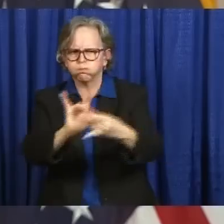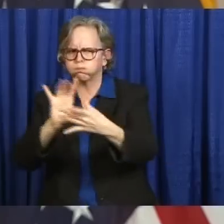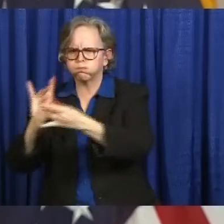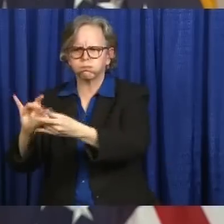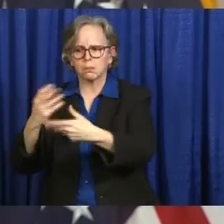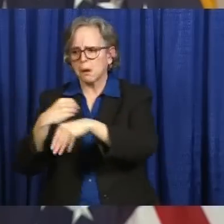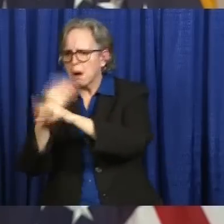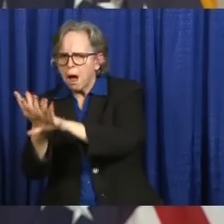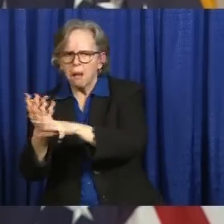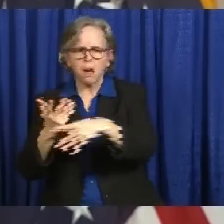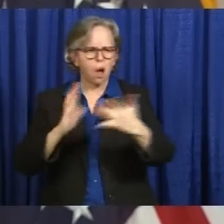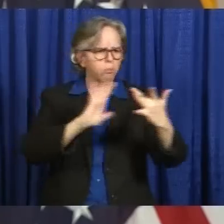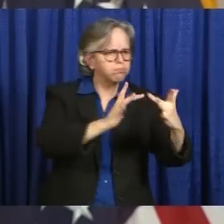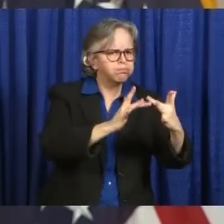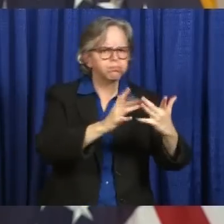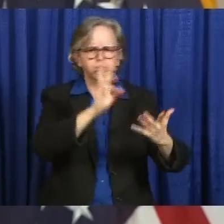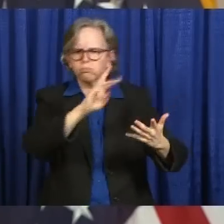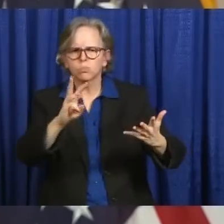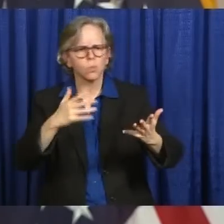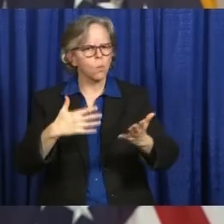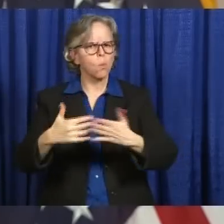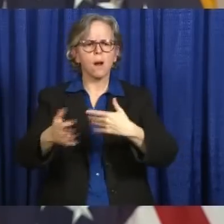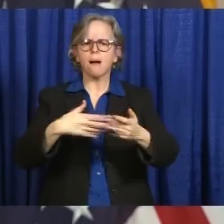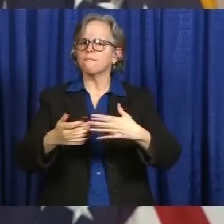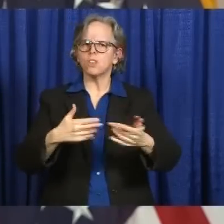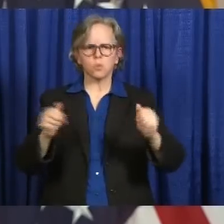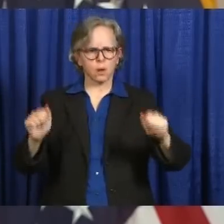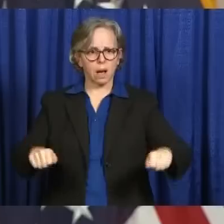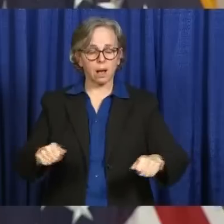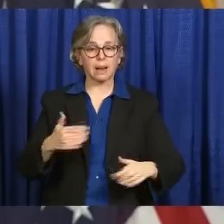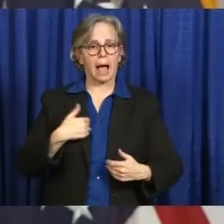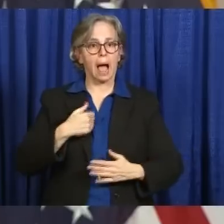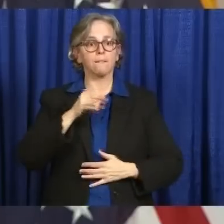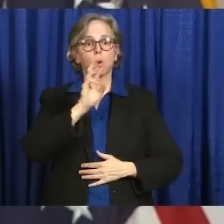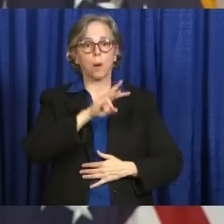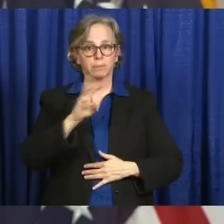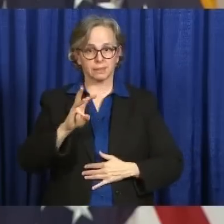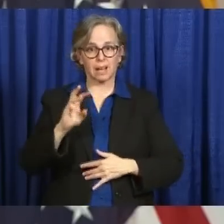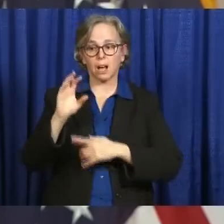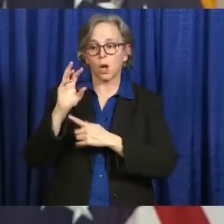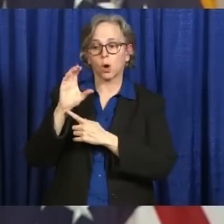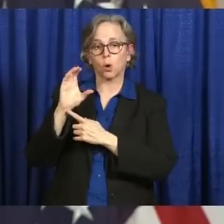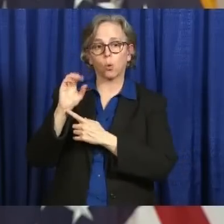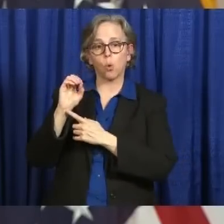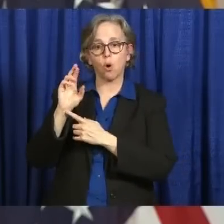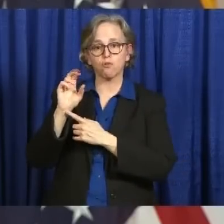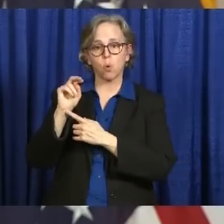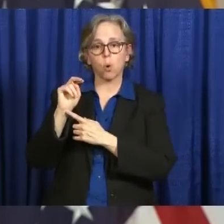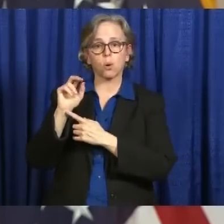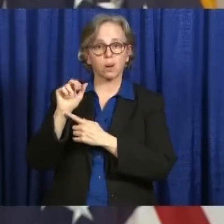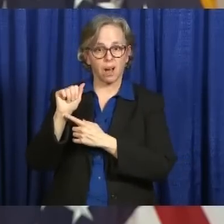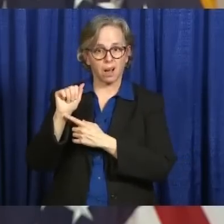ONLINE OR THROUGH FACEBOOK OPPORTUNITIES TOGETHER WITH OTHER MEMBERS OF YOUR FAITH